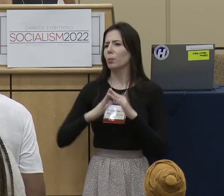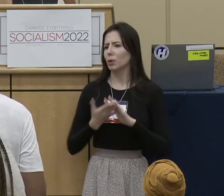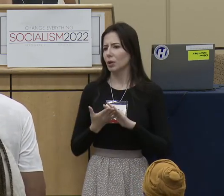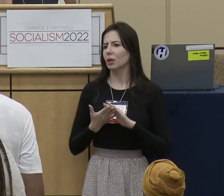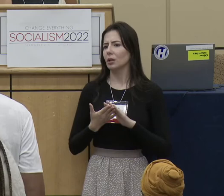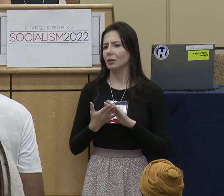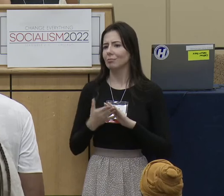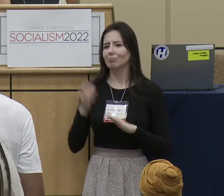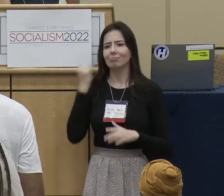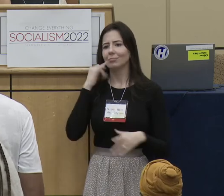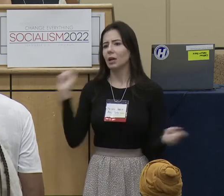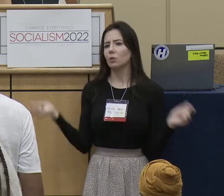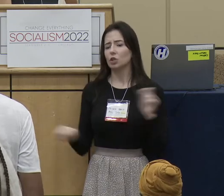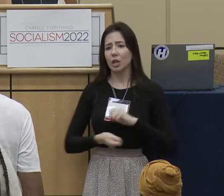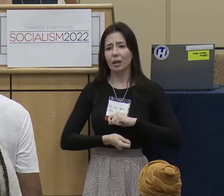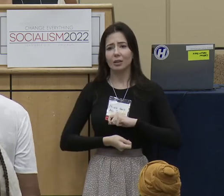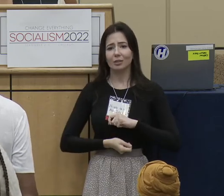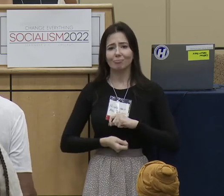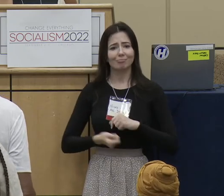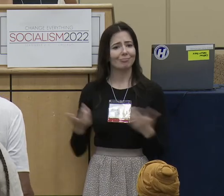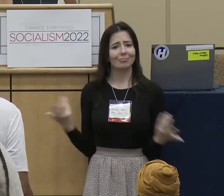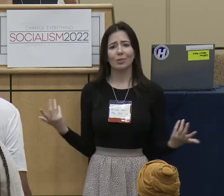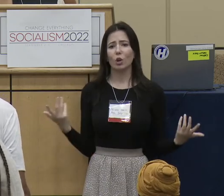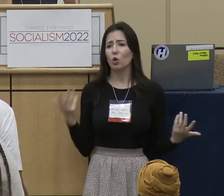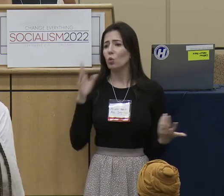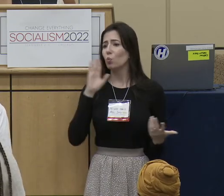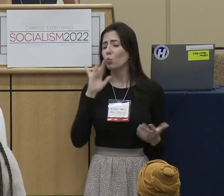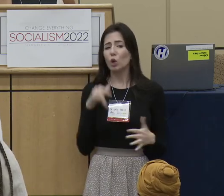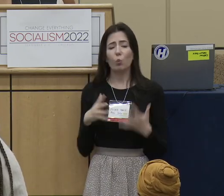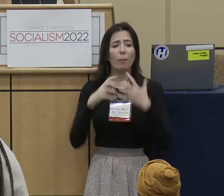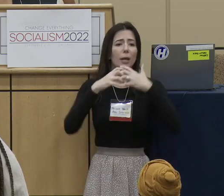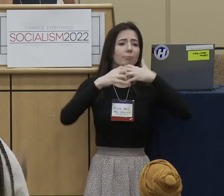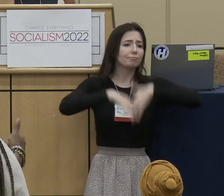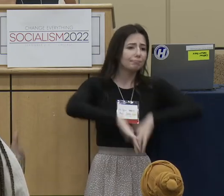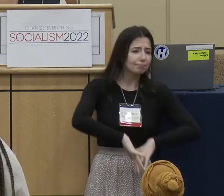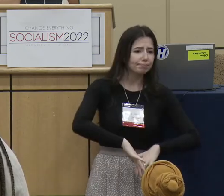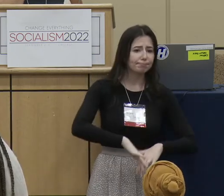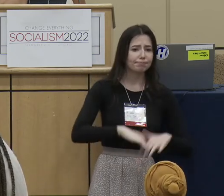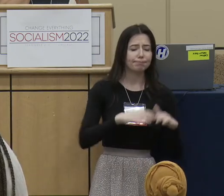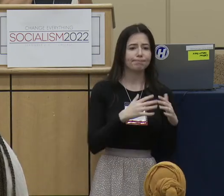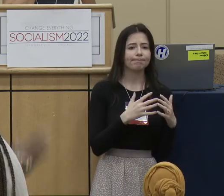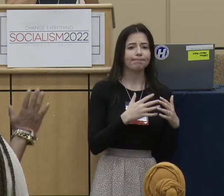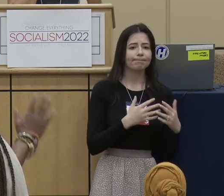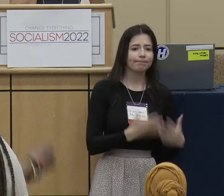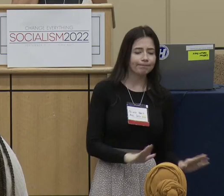brothers, children. This is your community . And if it